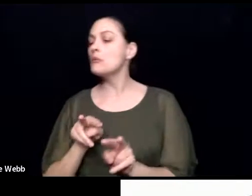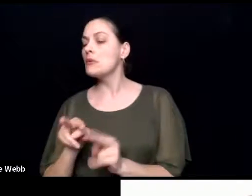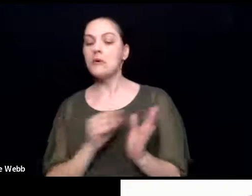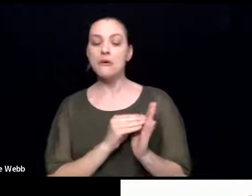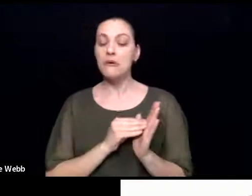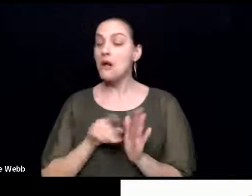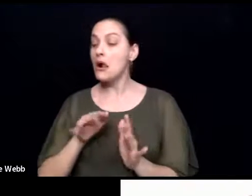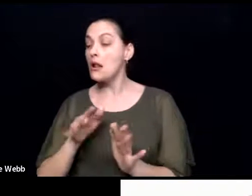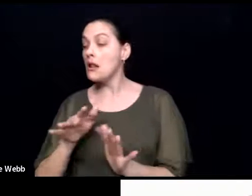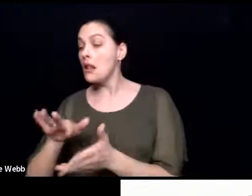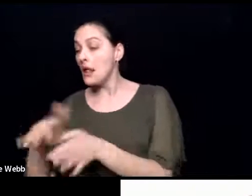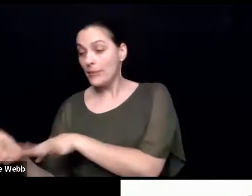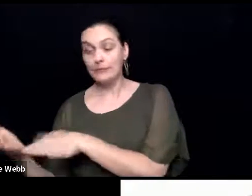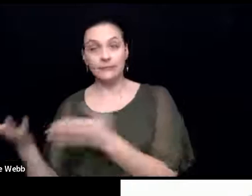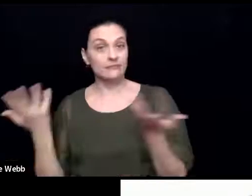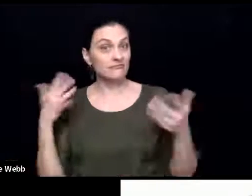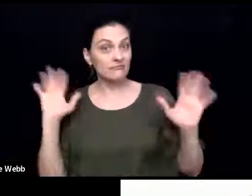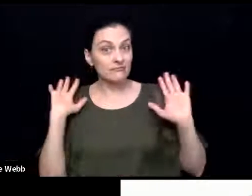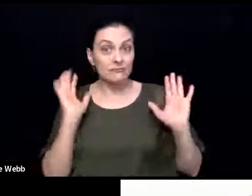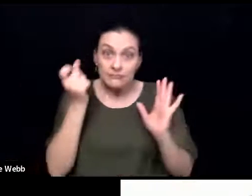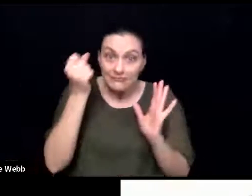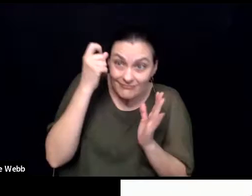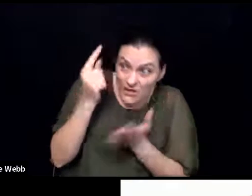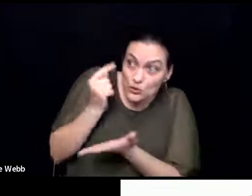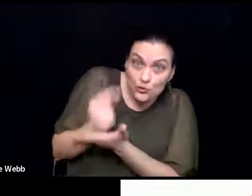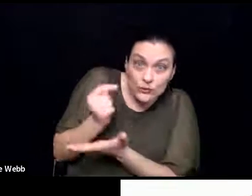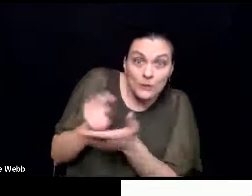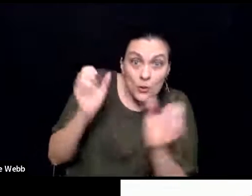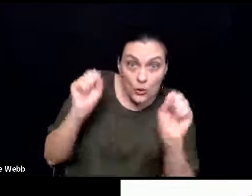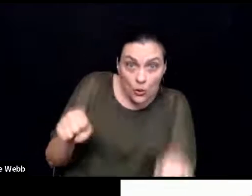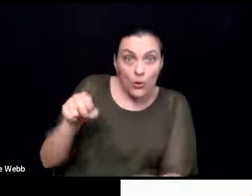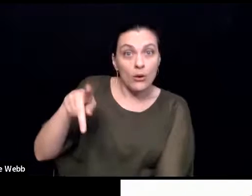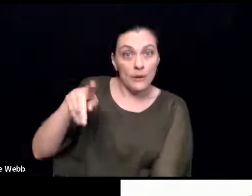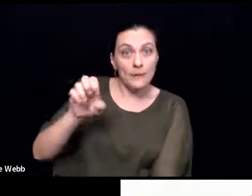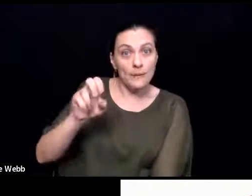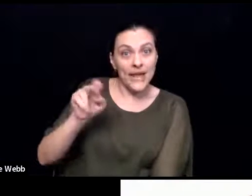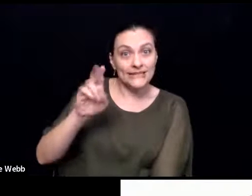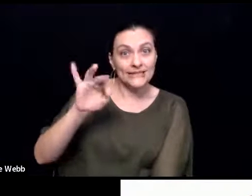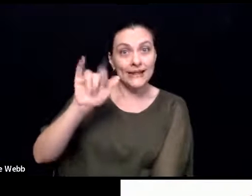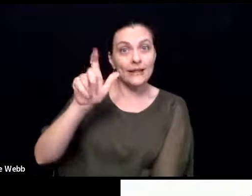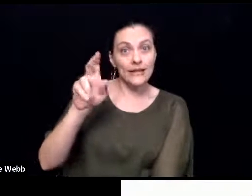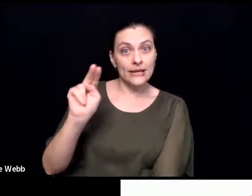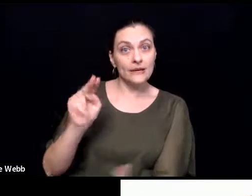but the reality is that's probably not what is motivating people. It is just the fact we know